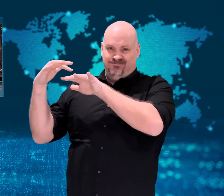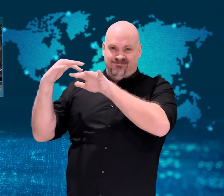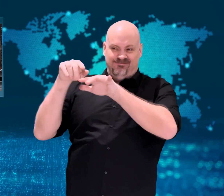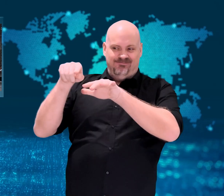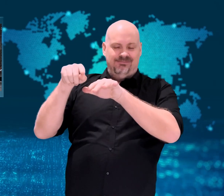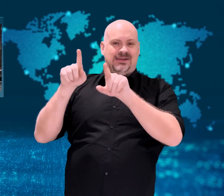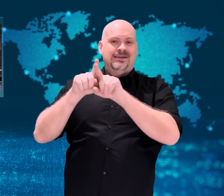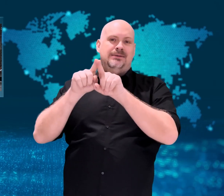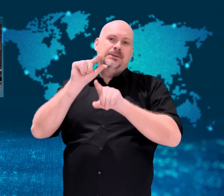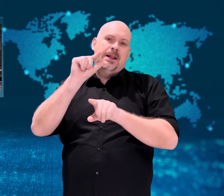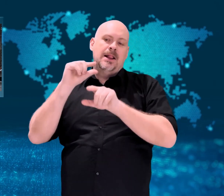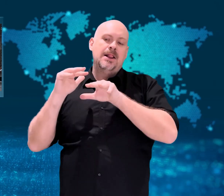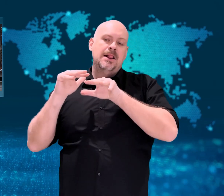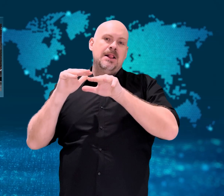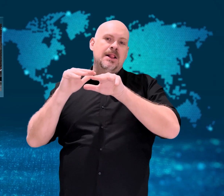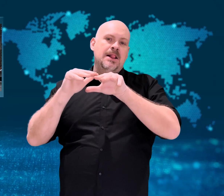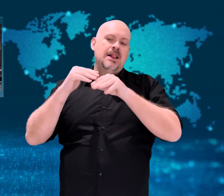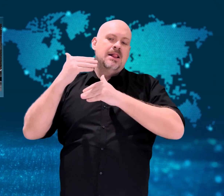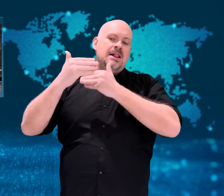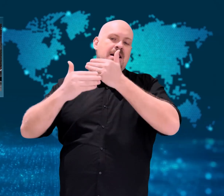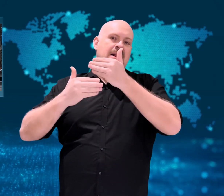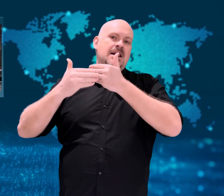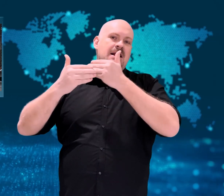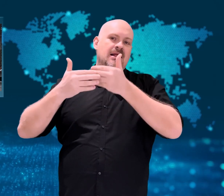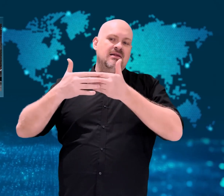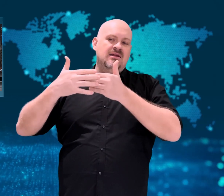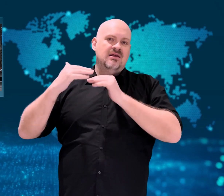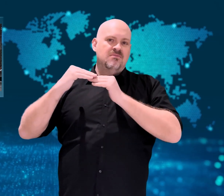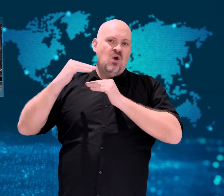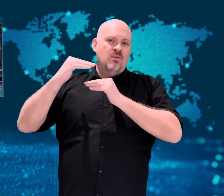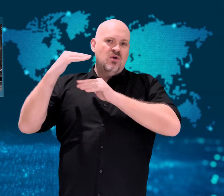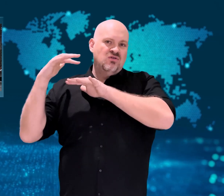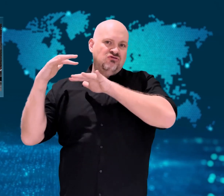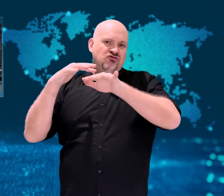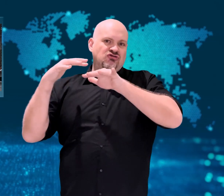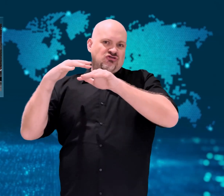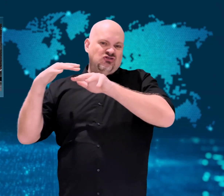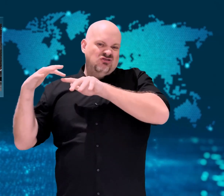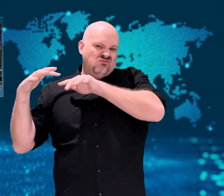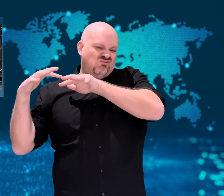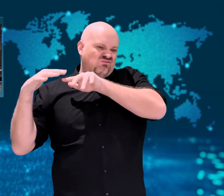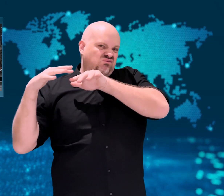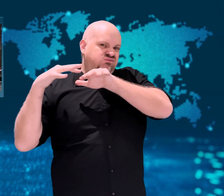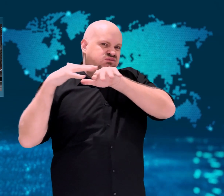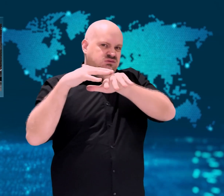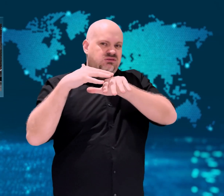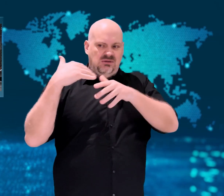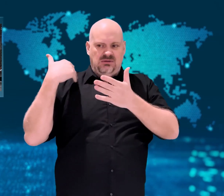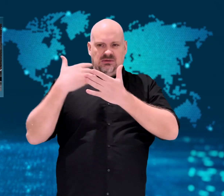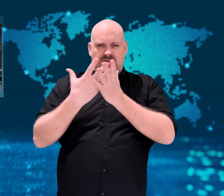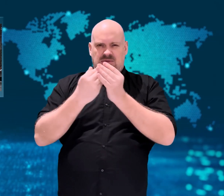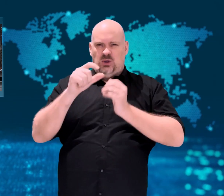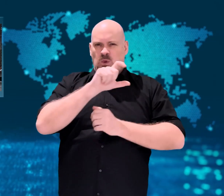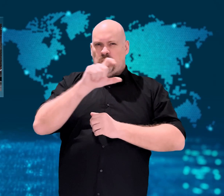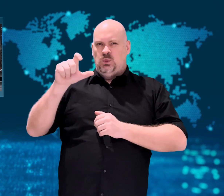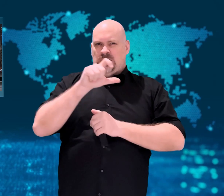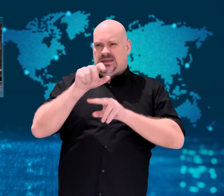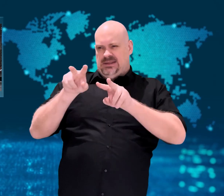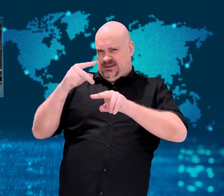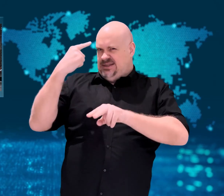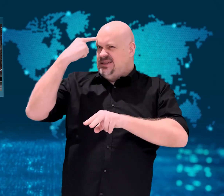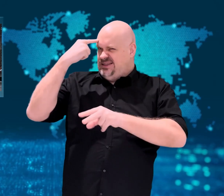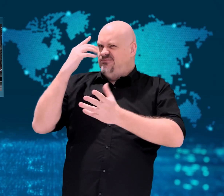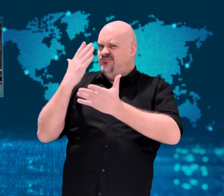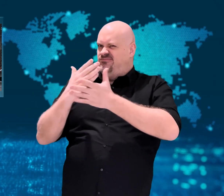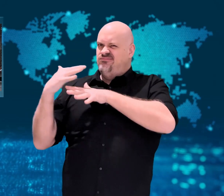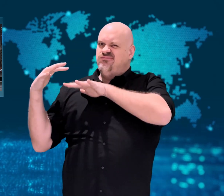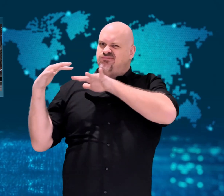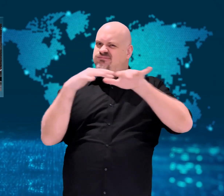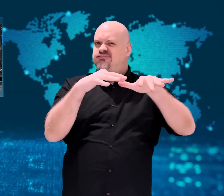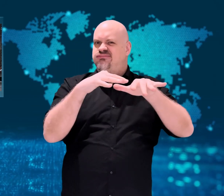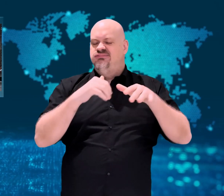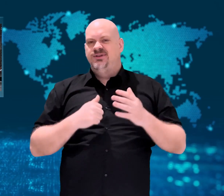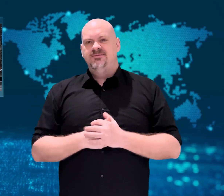beginning of a massive invasion that has been expected for weeks.